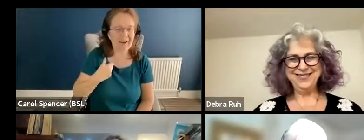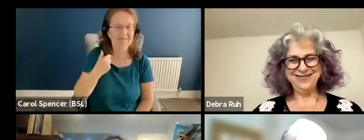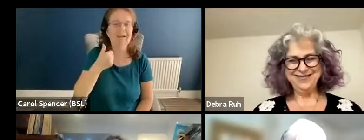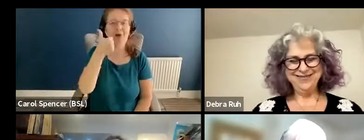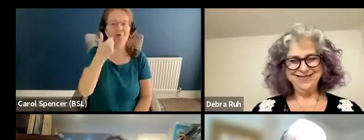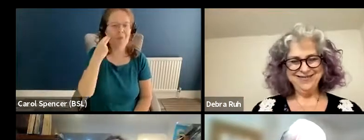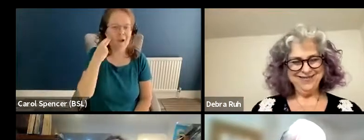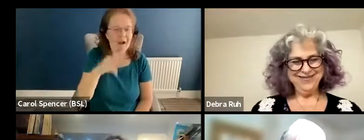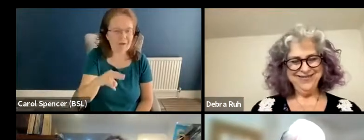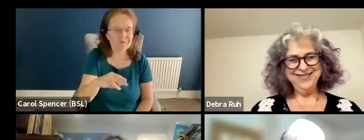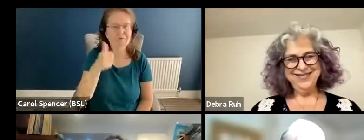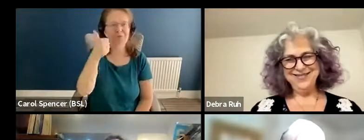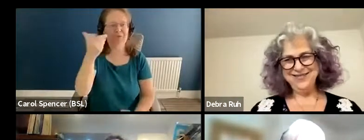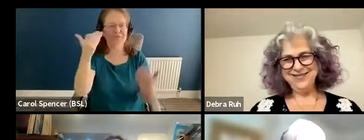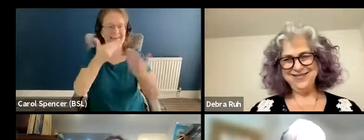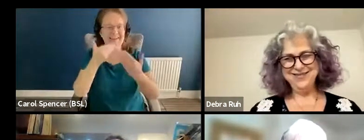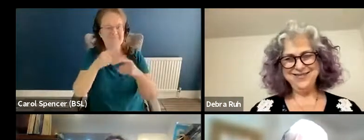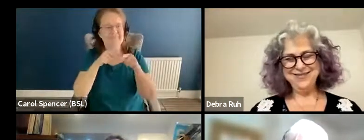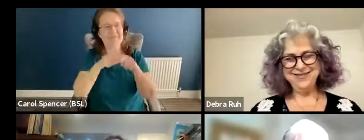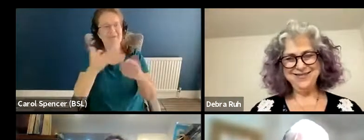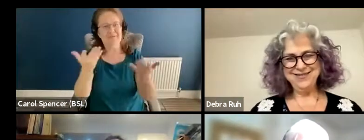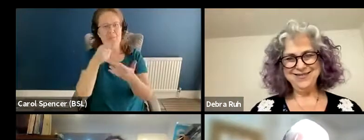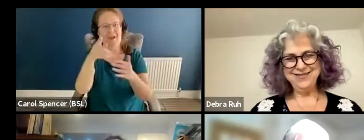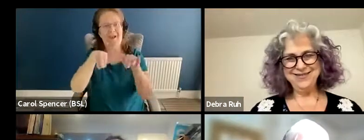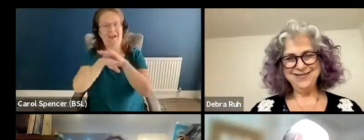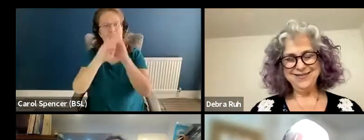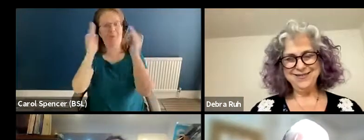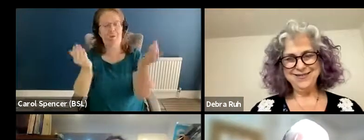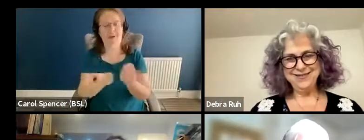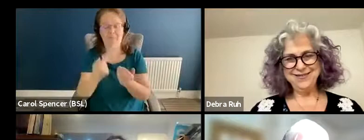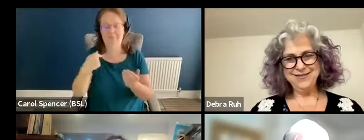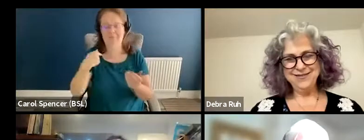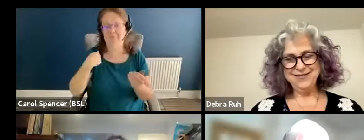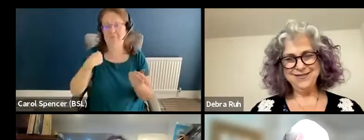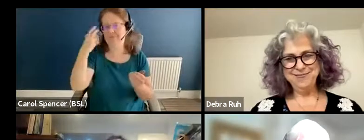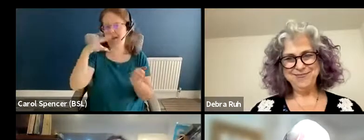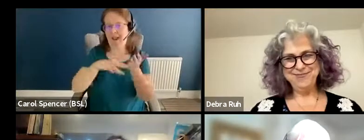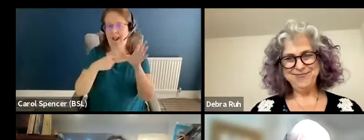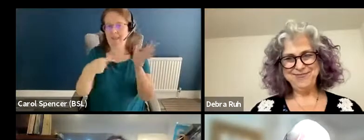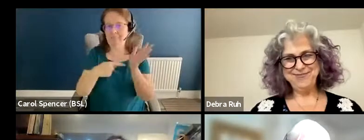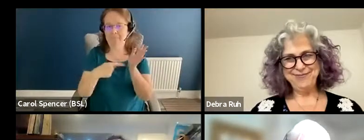in the world you are. My name is Matt and I am one of the Directors and Co-Founders at Cyber-Duck.